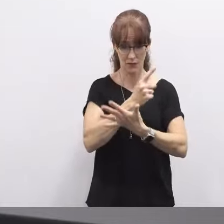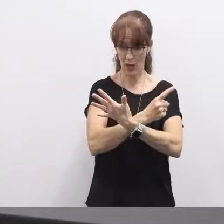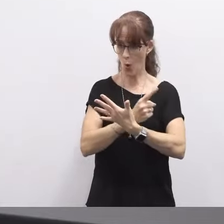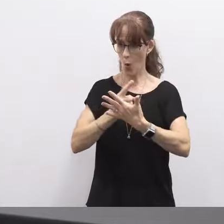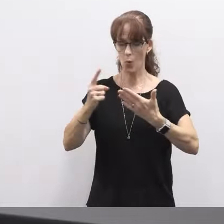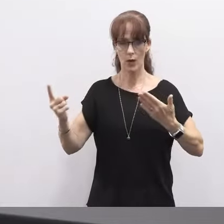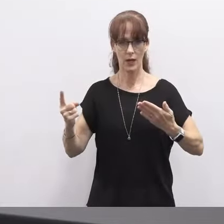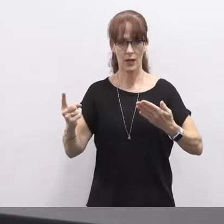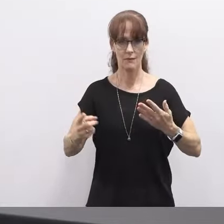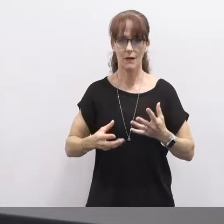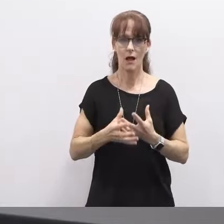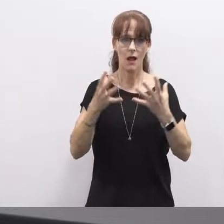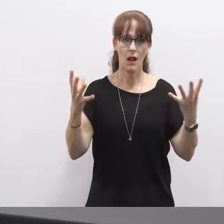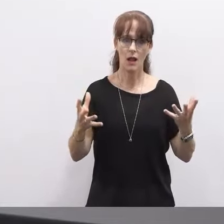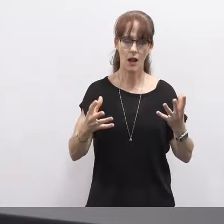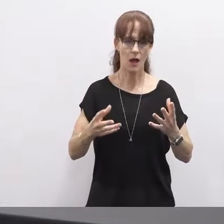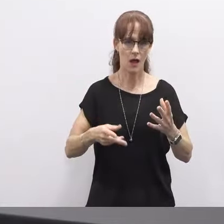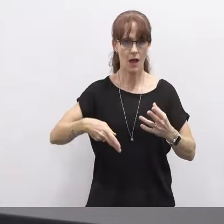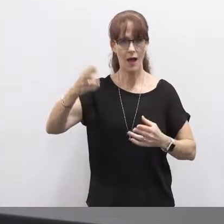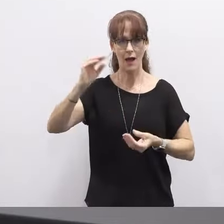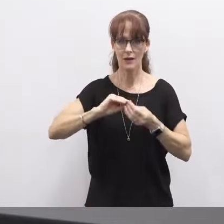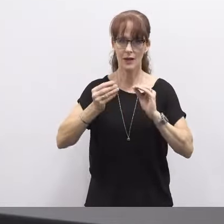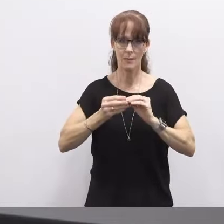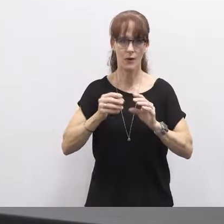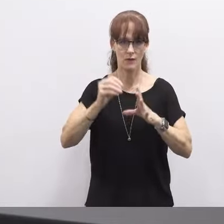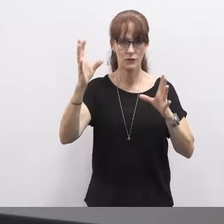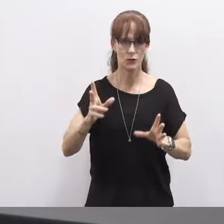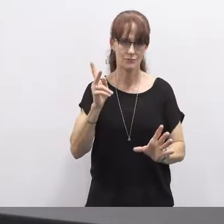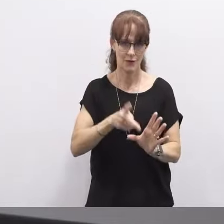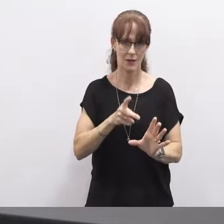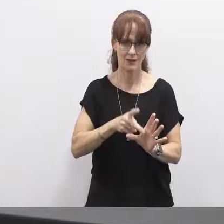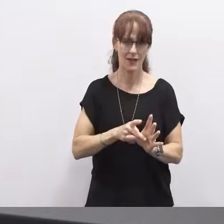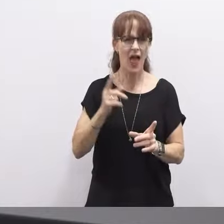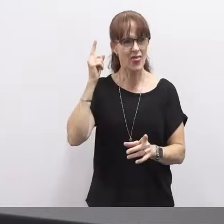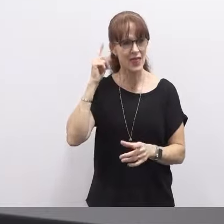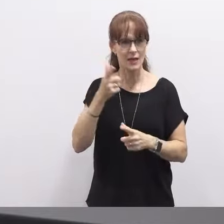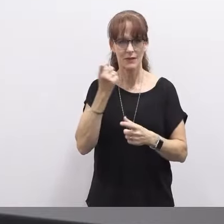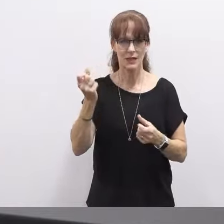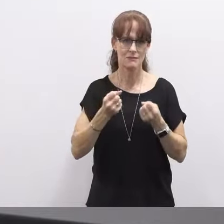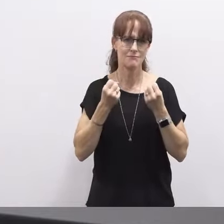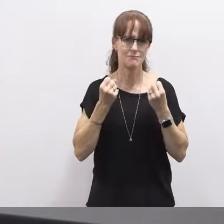We had a high number of student participation, which I think contributes to the fact that a myriad of students are very excited